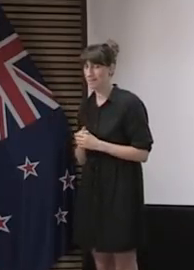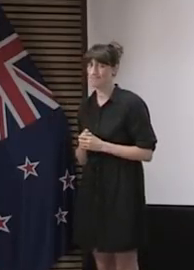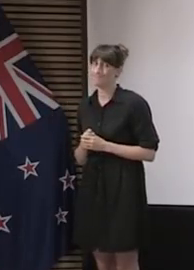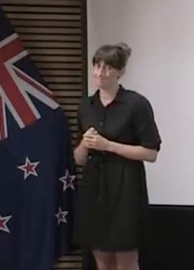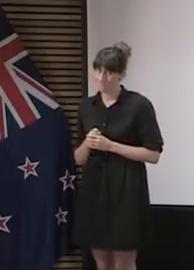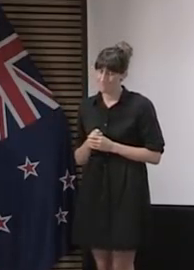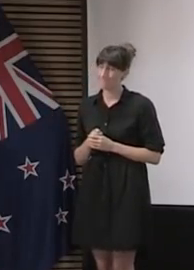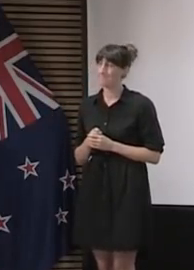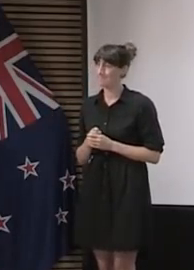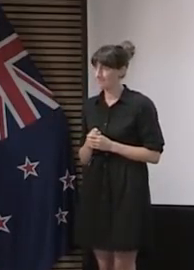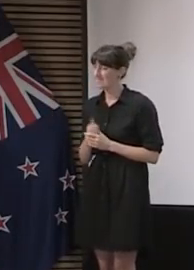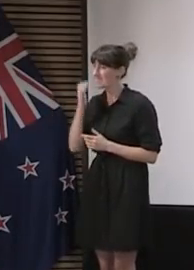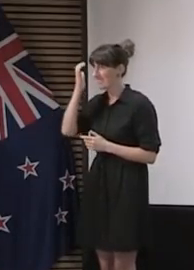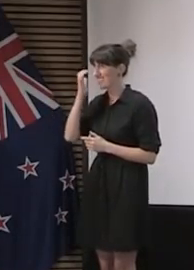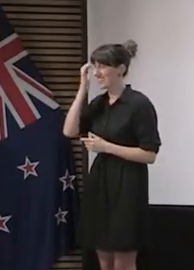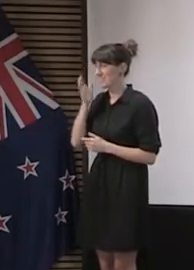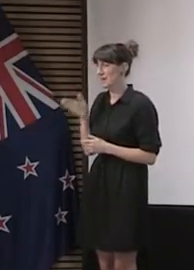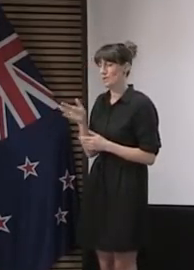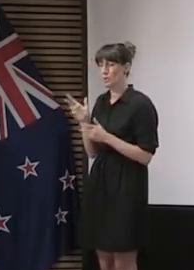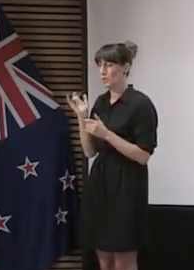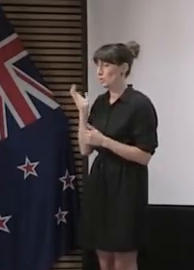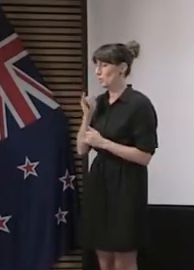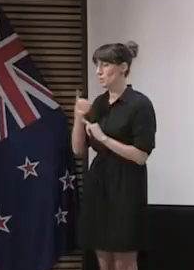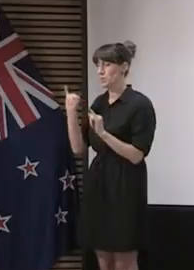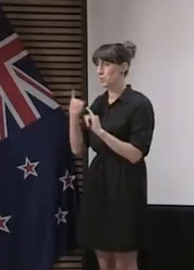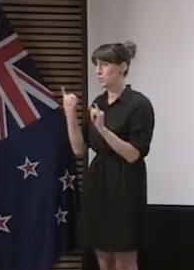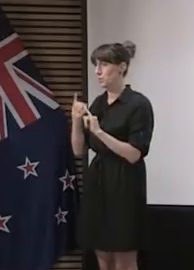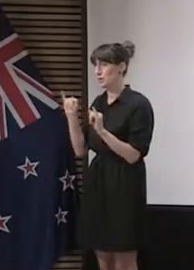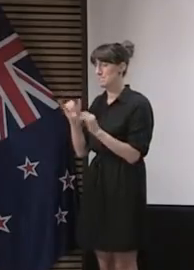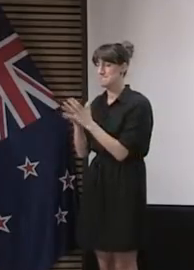that is one of theworst mass shootings that theyhave experienced so yes, Idid.